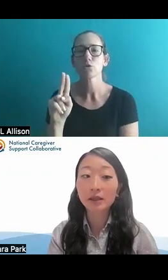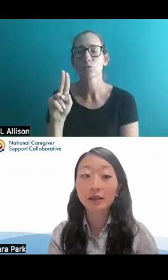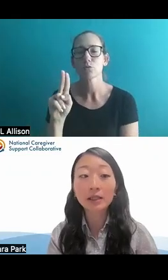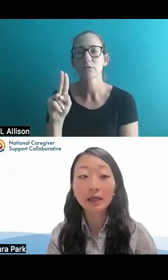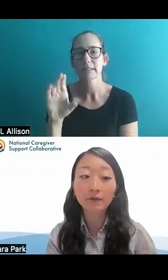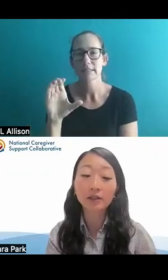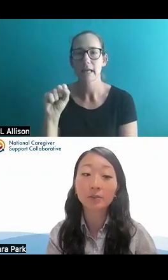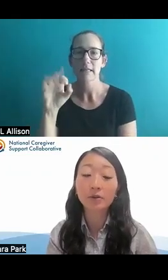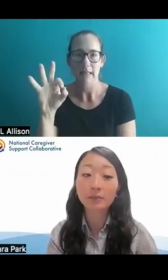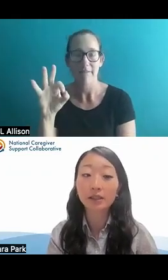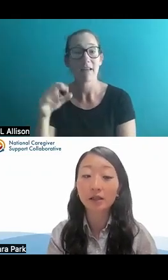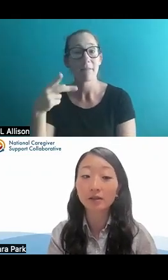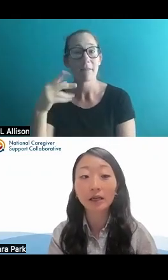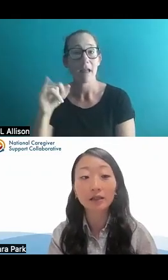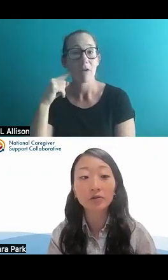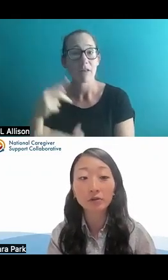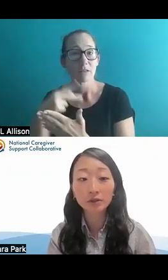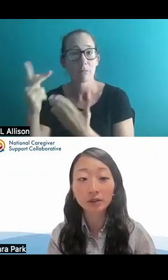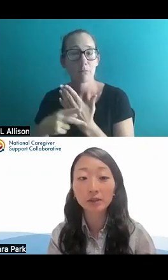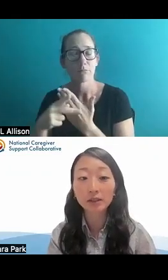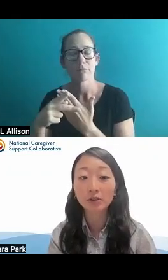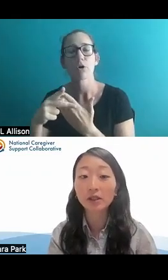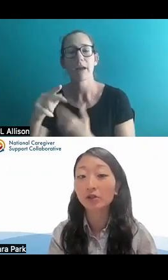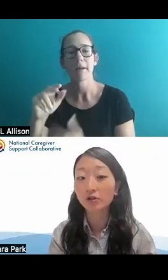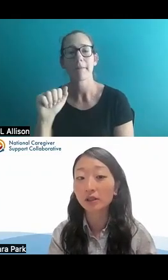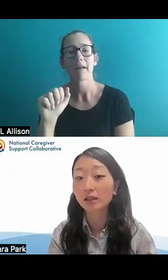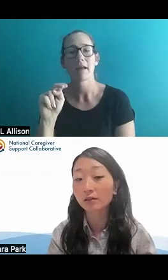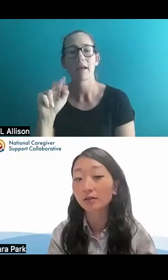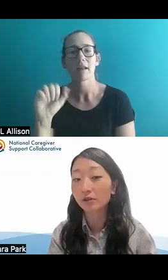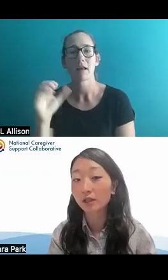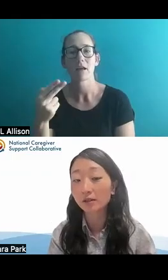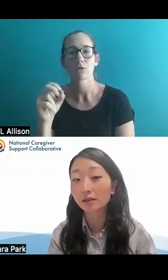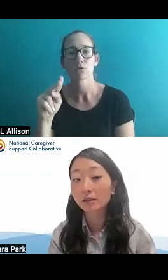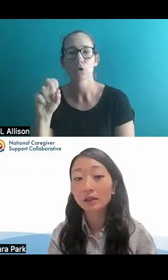and the PI for this program is Dr. Anna Chodos who is a geriatrician and clinical educator.